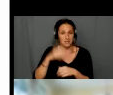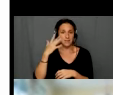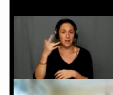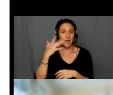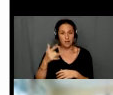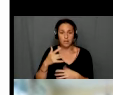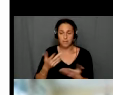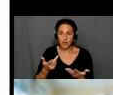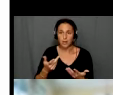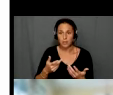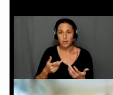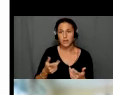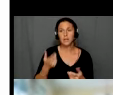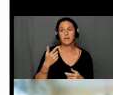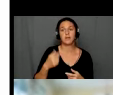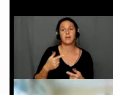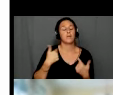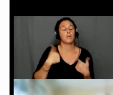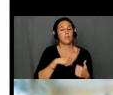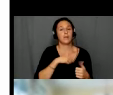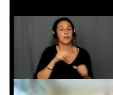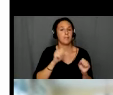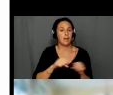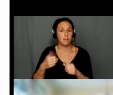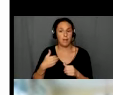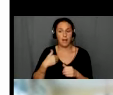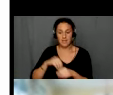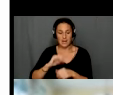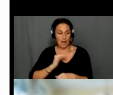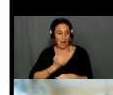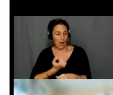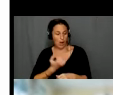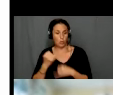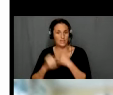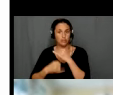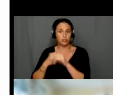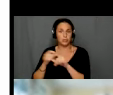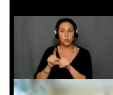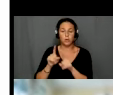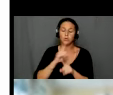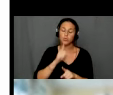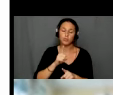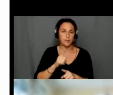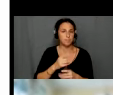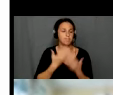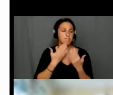have been able to have in our industries as well. So we're extremely grateful for that fight and that courage.